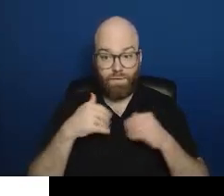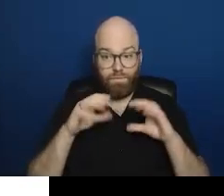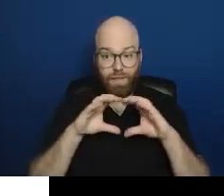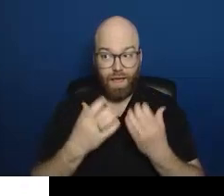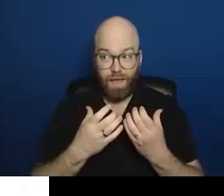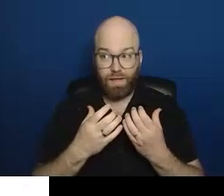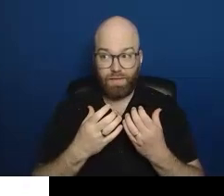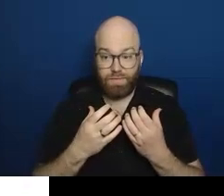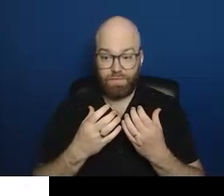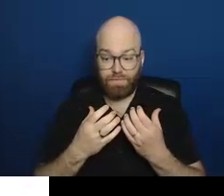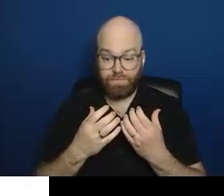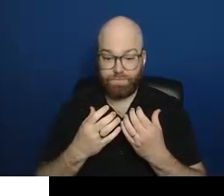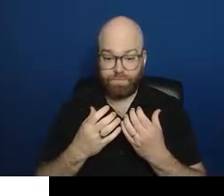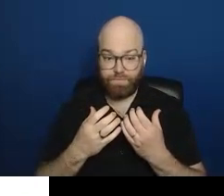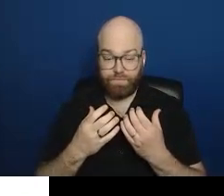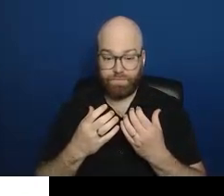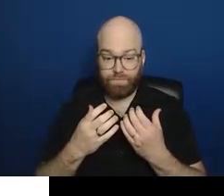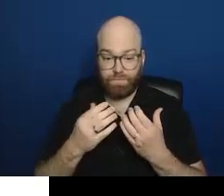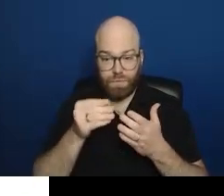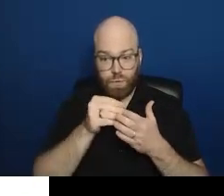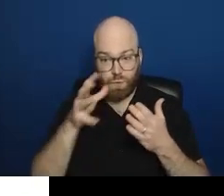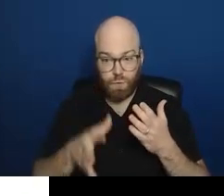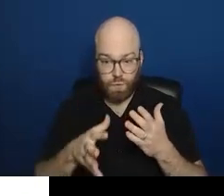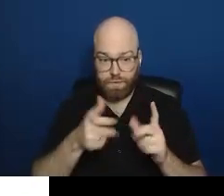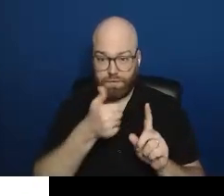are interested in knowing more about, you know,